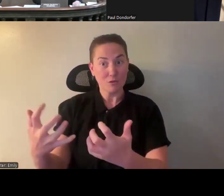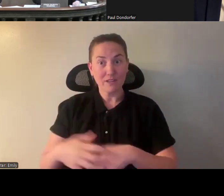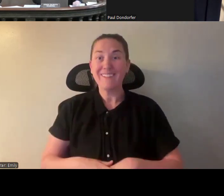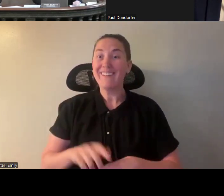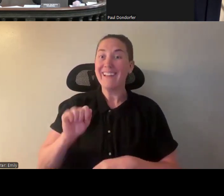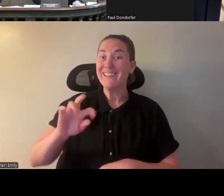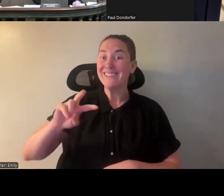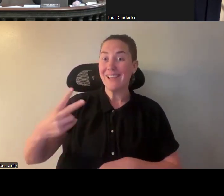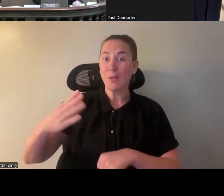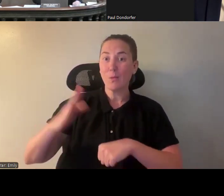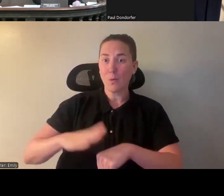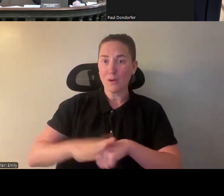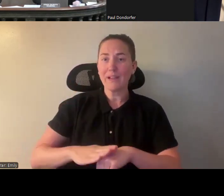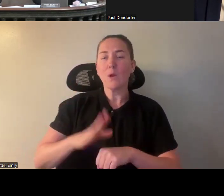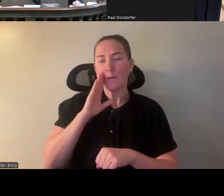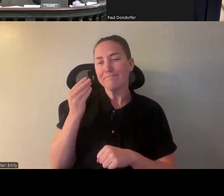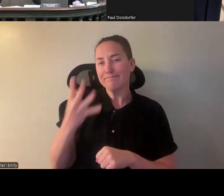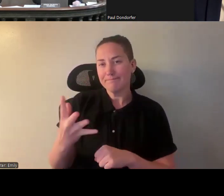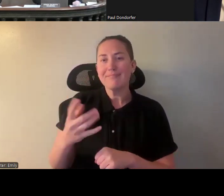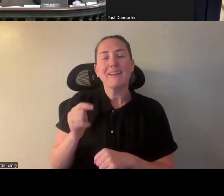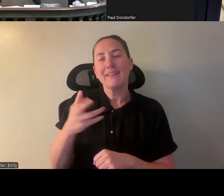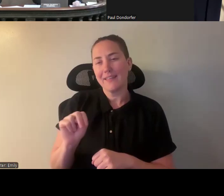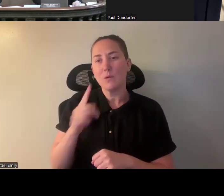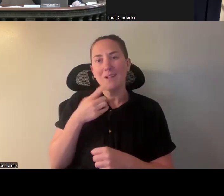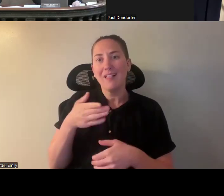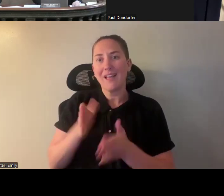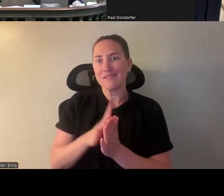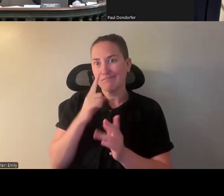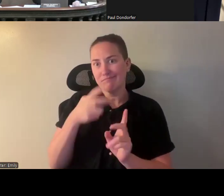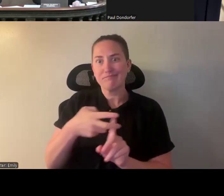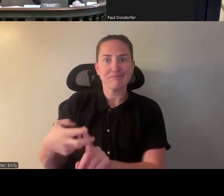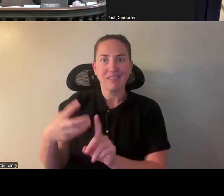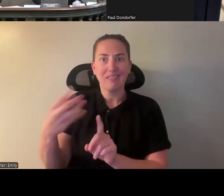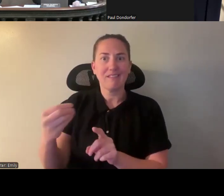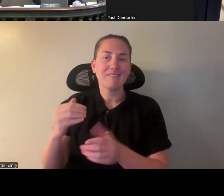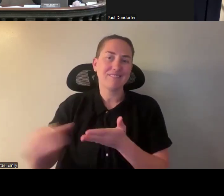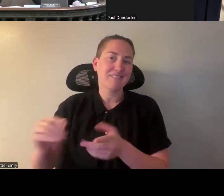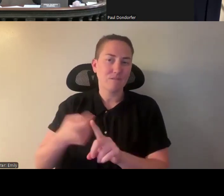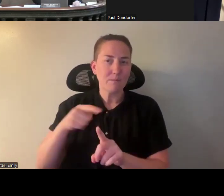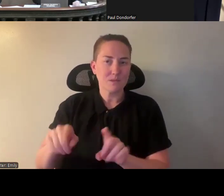will be issued before deputy will be asked to remove you from the gallery We have several